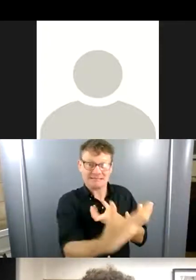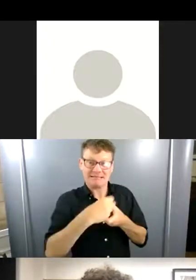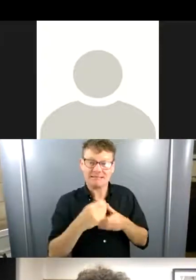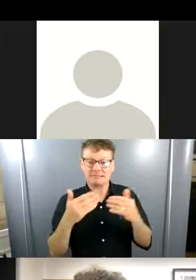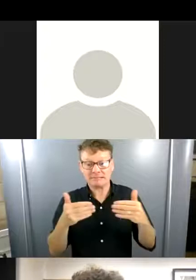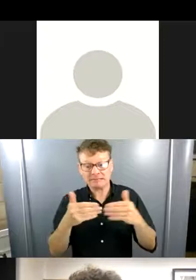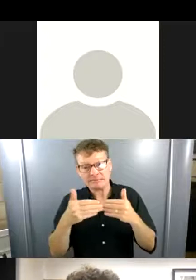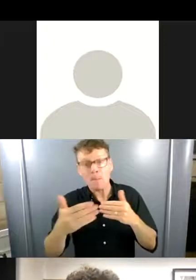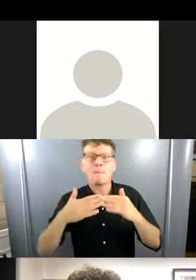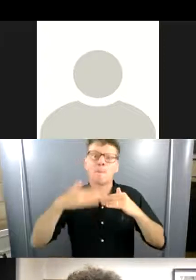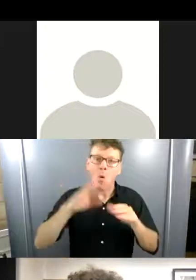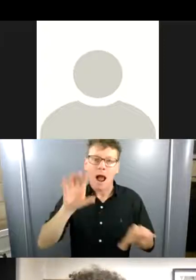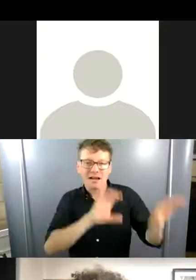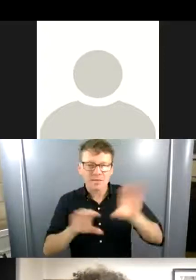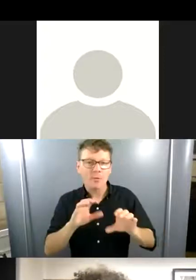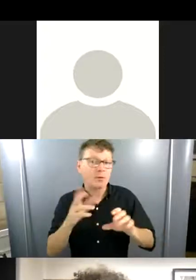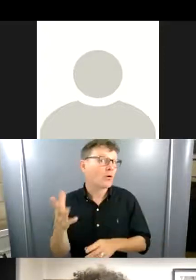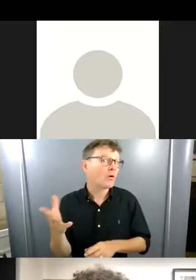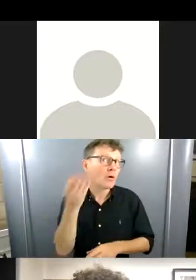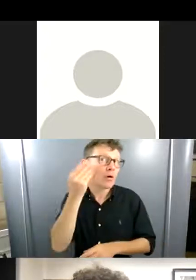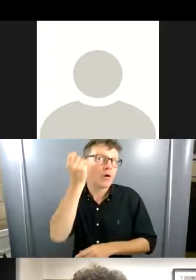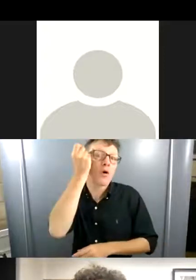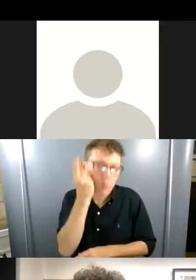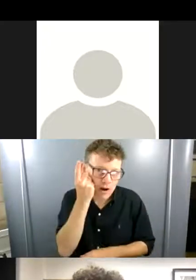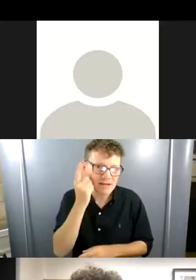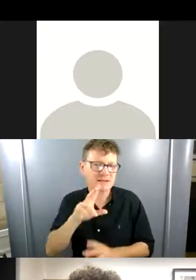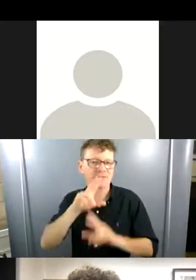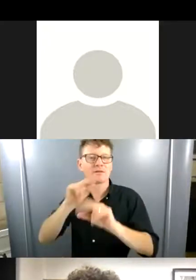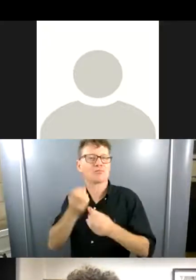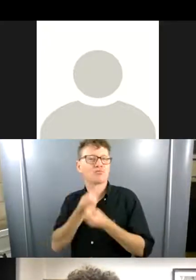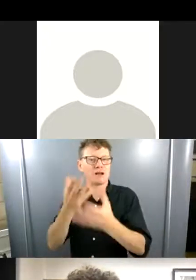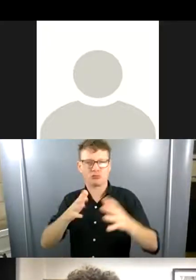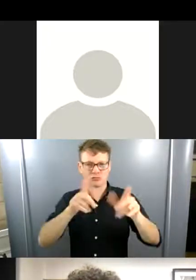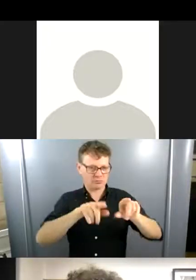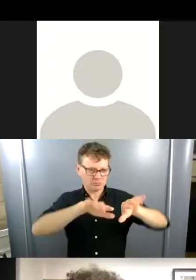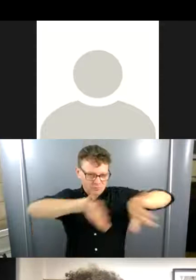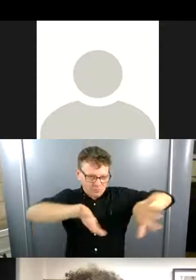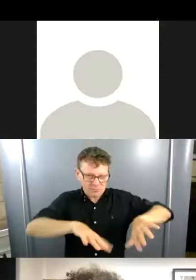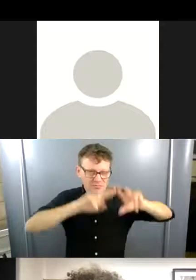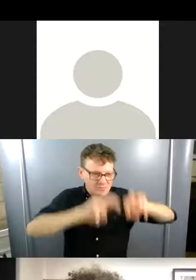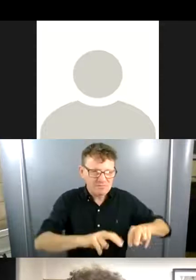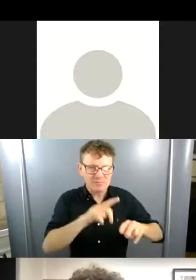production to get a better handle on exactly what kind of knowledge people have who hear a language